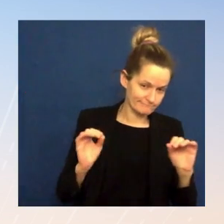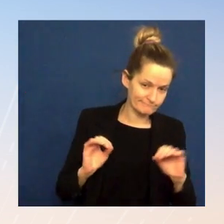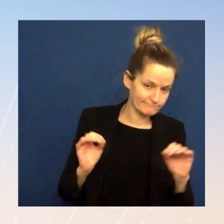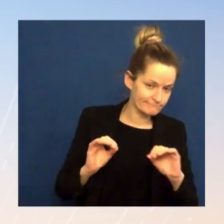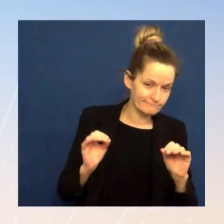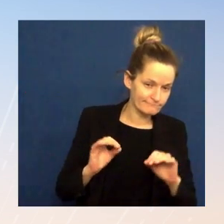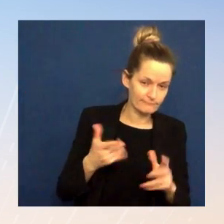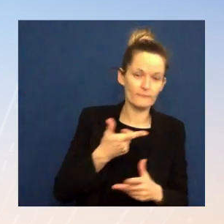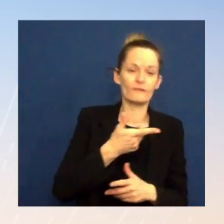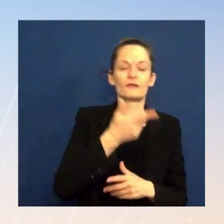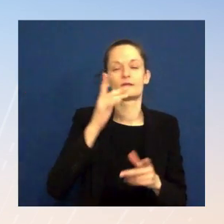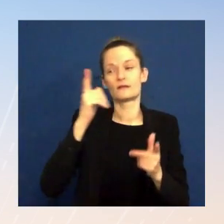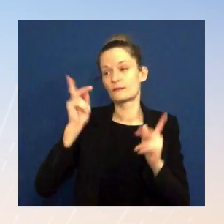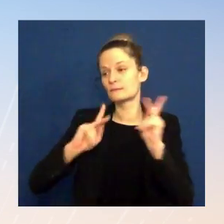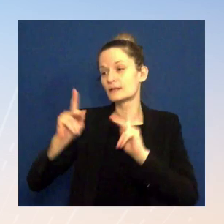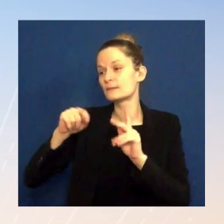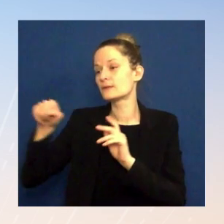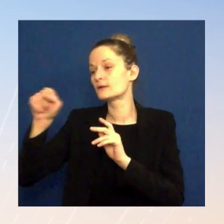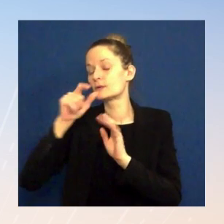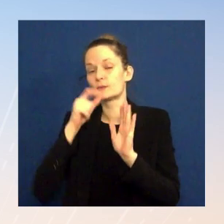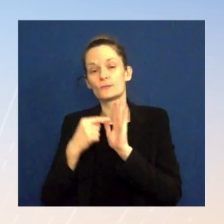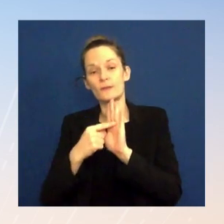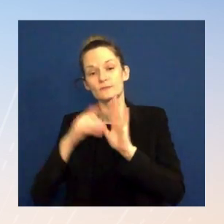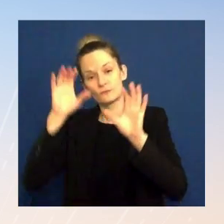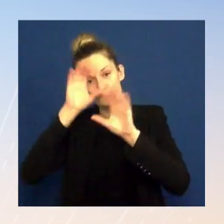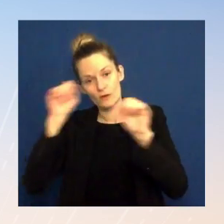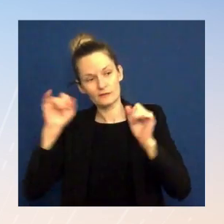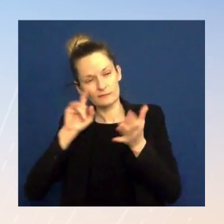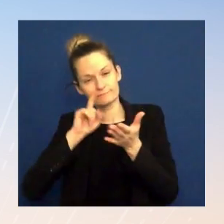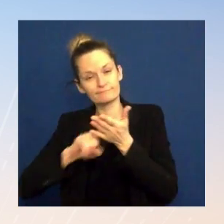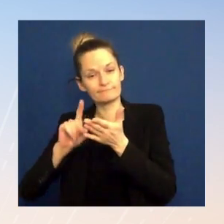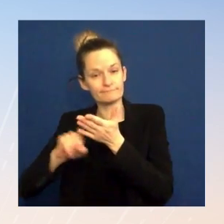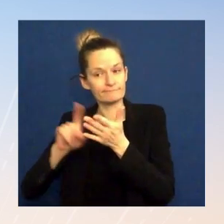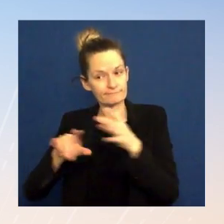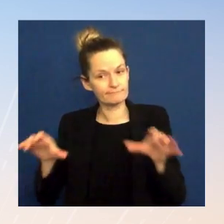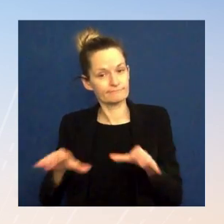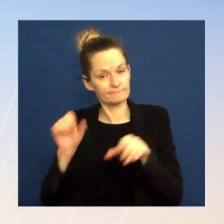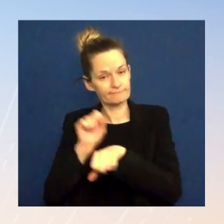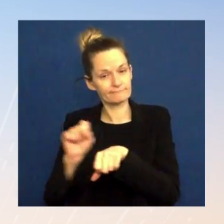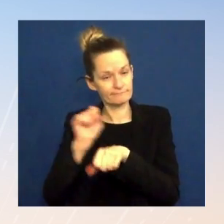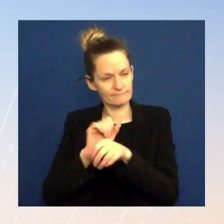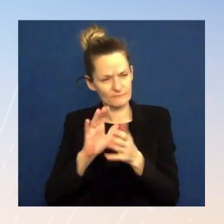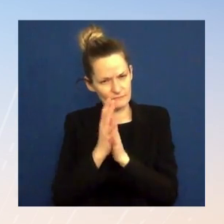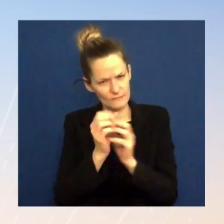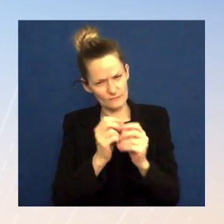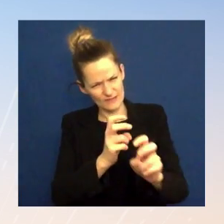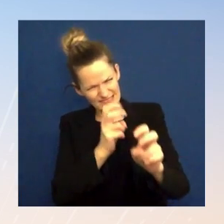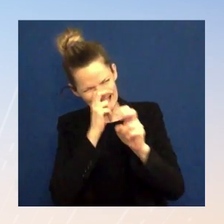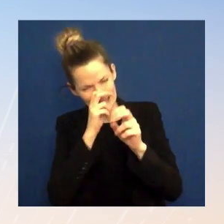they'd do more to crack down on vaccine misinformation, on election disinformation. And he's talked about his support in the past